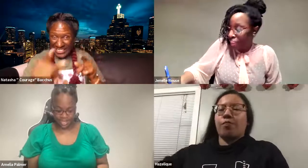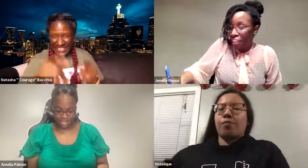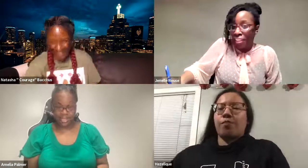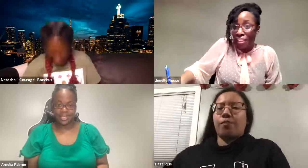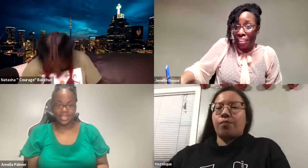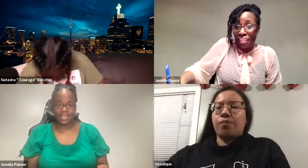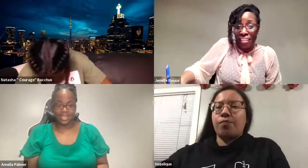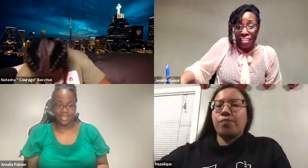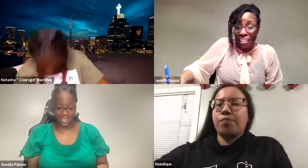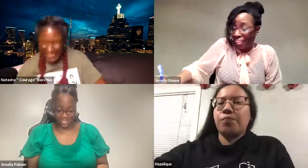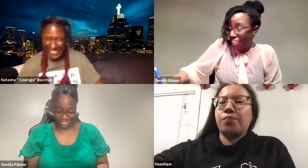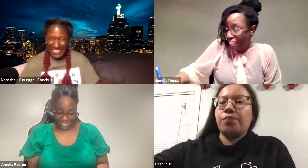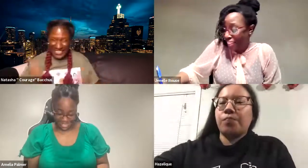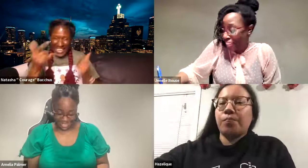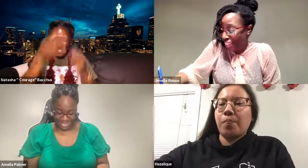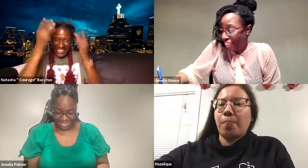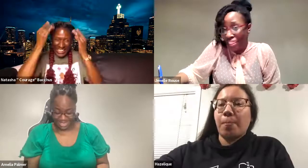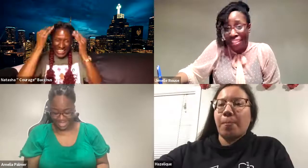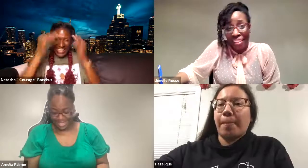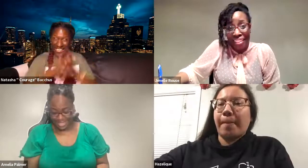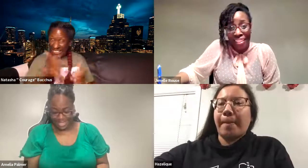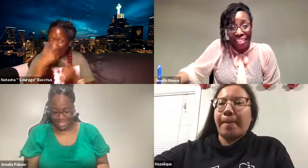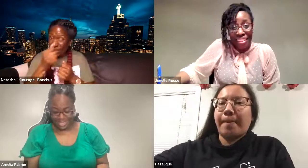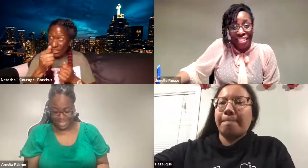do you want to go ahead? - everyone's